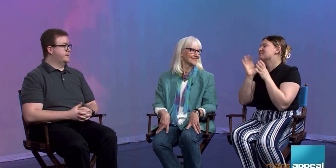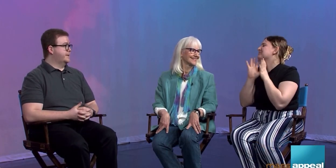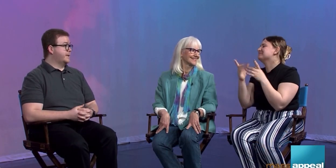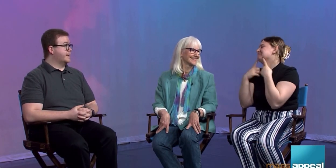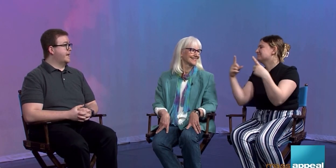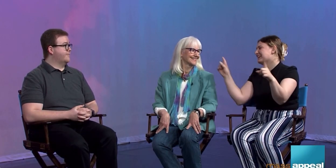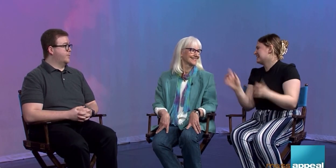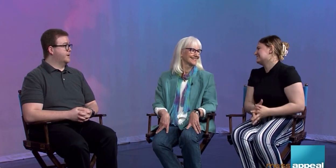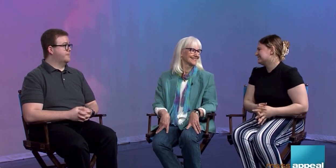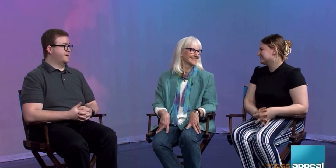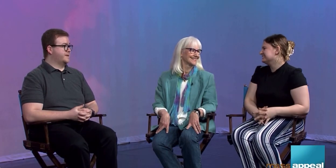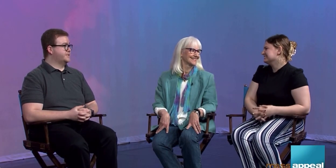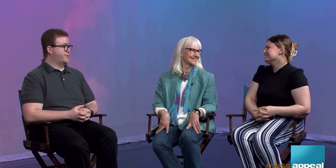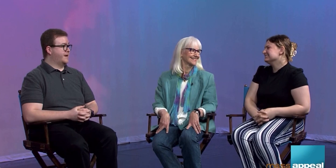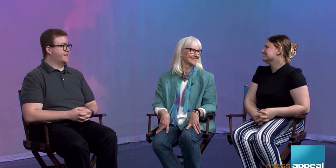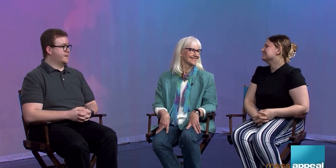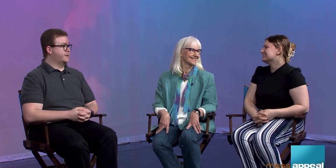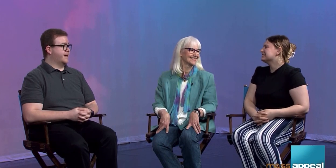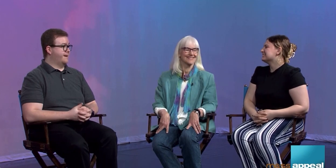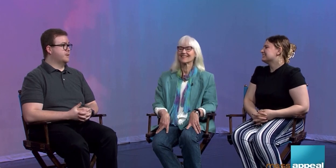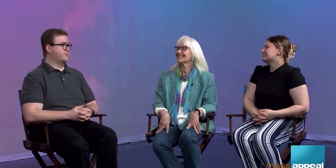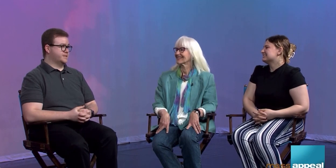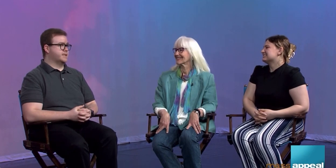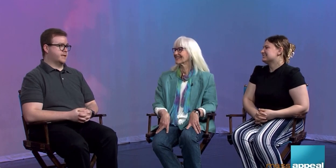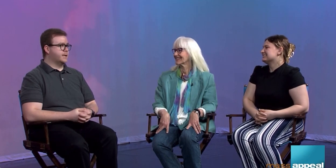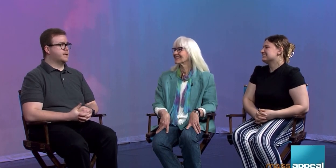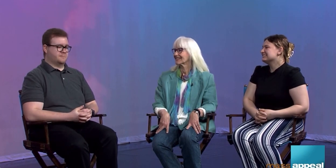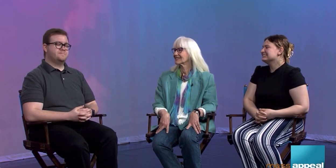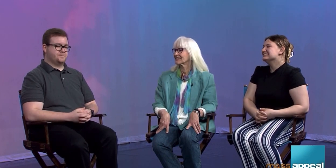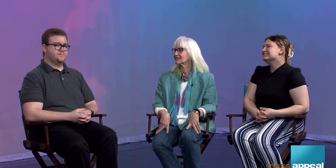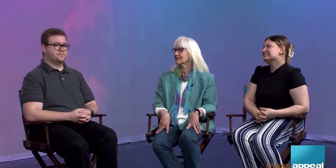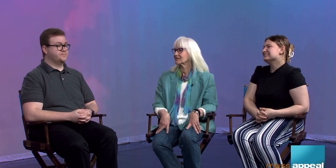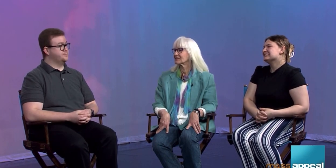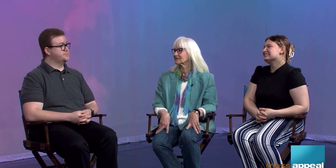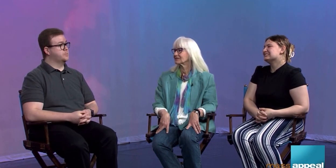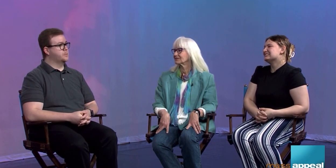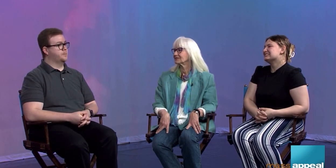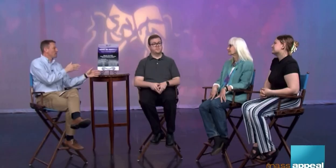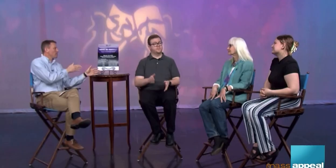It is a lot of work but the show I think is going to have so much success. So okay so Jeremy,